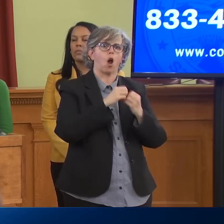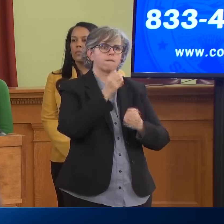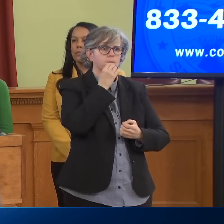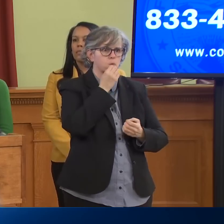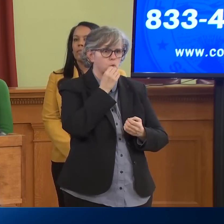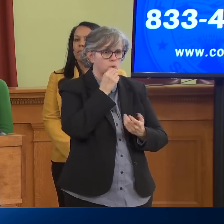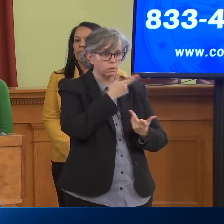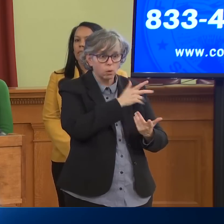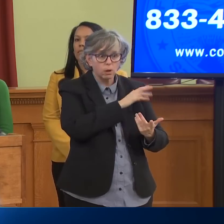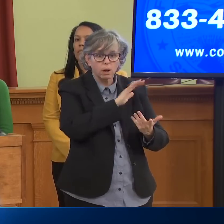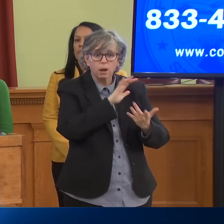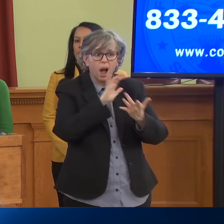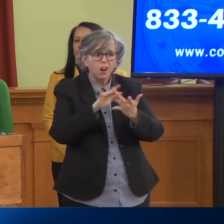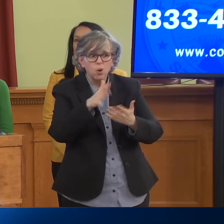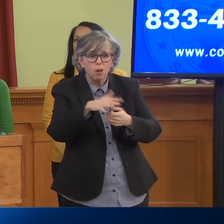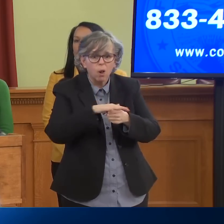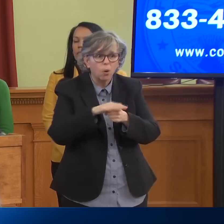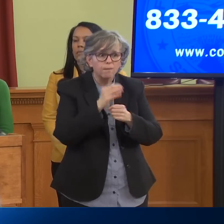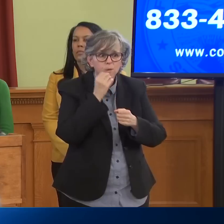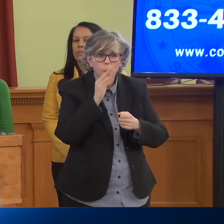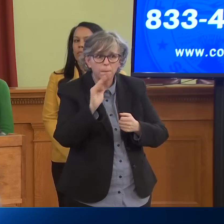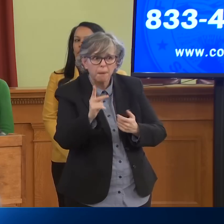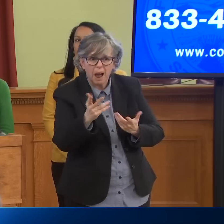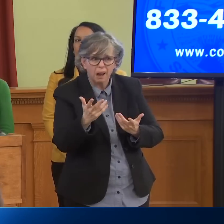THE FOOD BANKS ARE GOING TO NEED